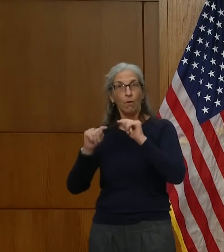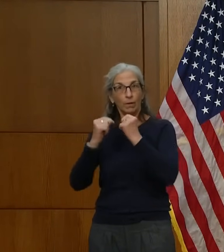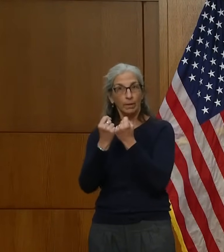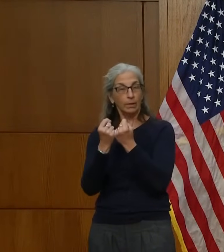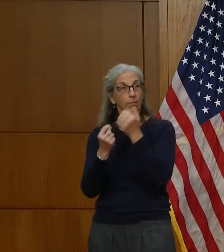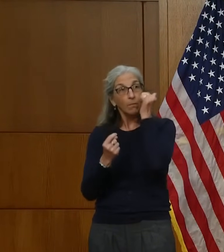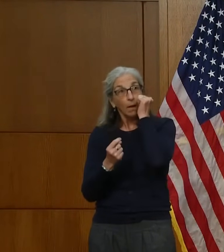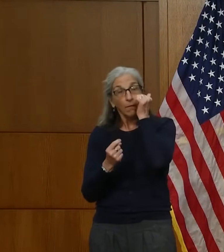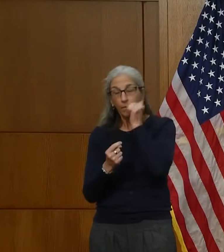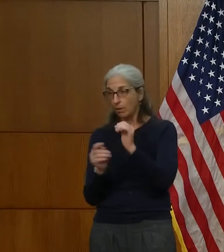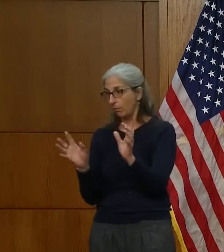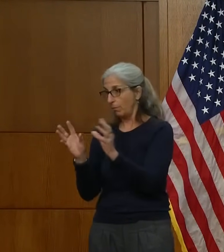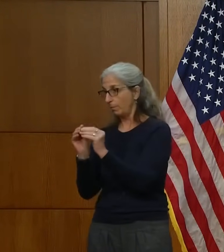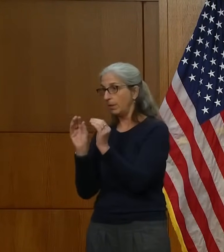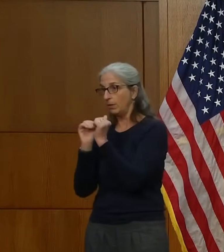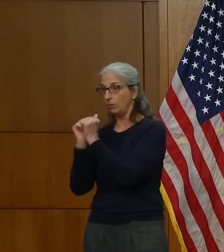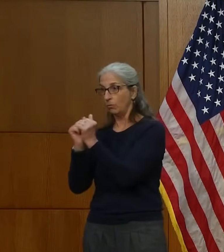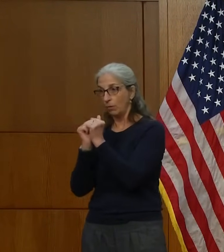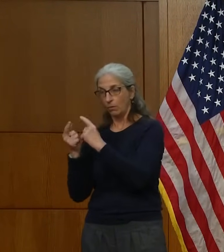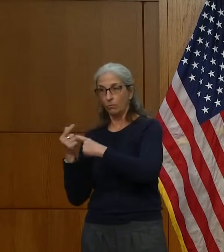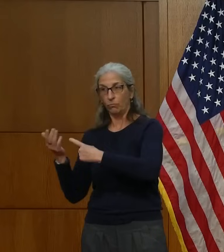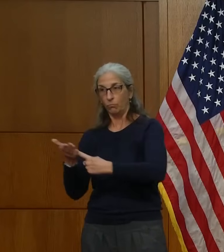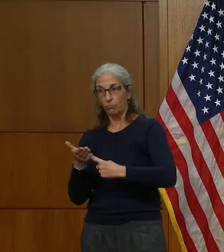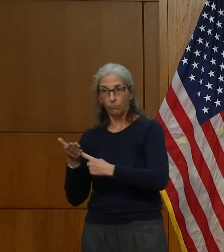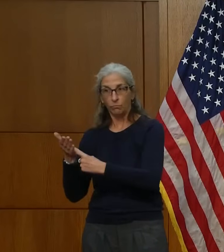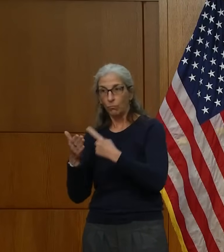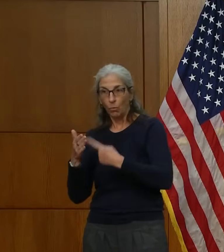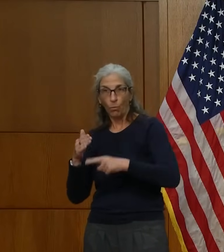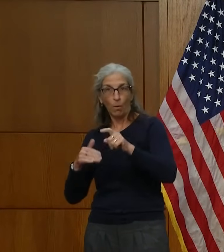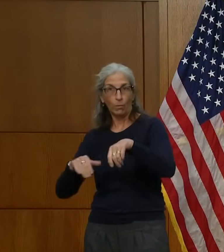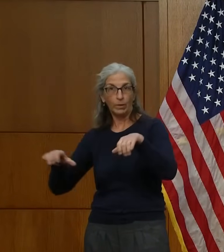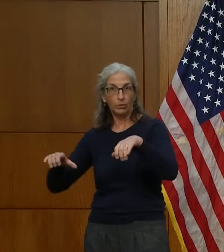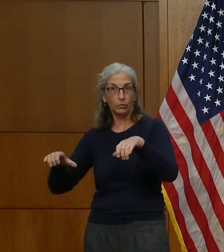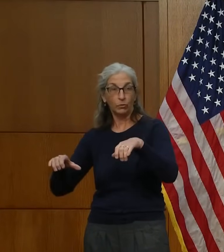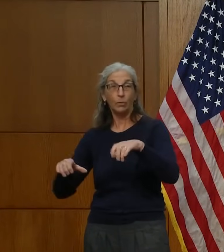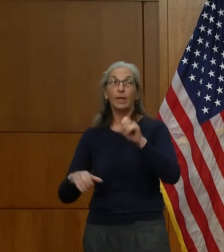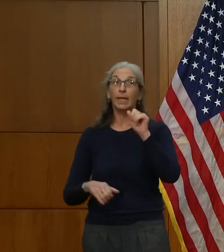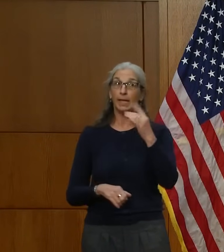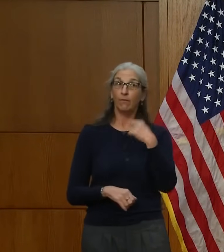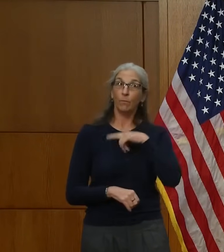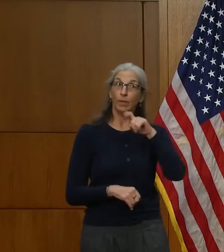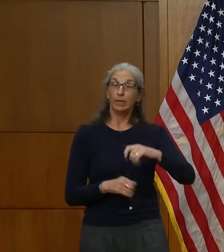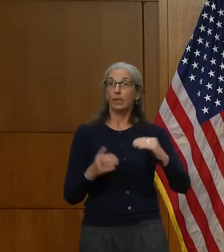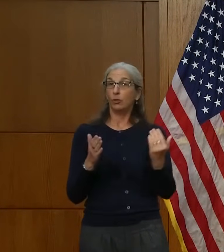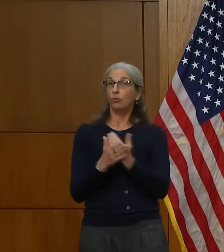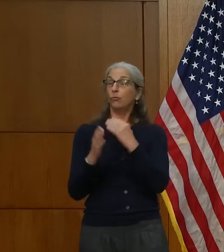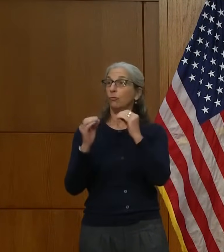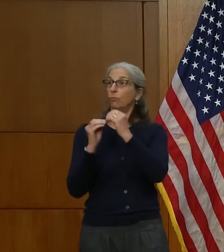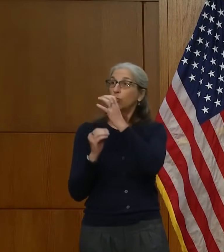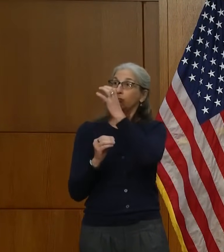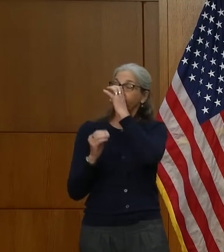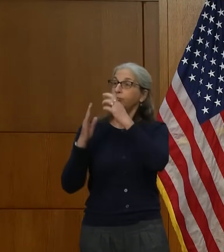WILL CONTINUE TO CONFER WITH WITH OUR TEAM. WE DO THAT ON A DAILY BASIS, AND IF AND WHEN WE